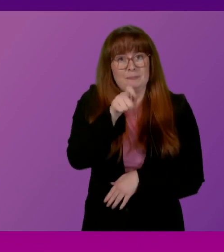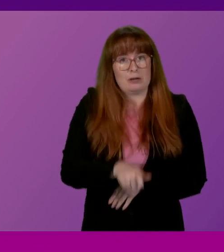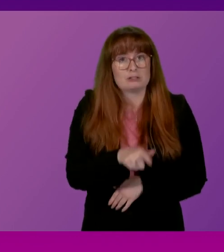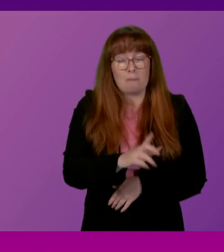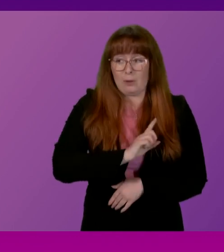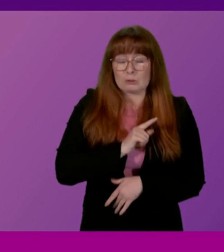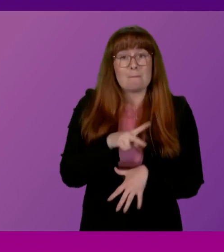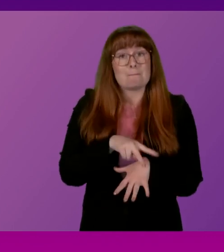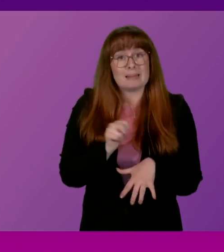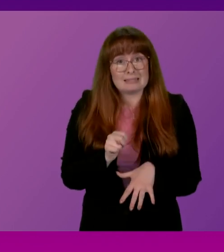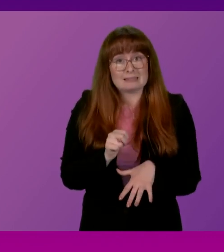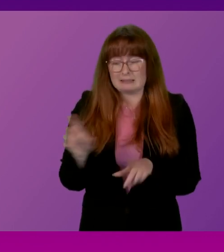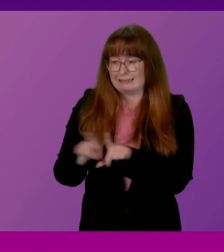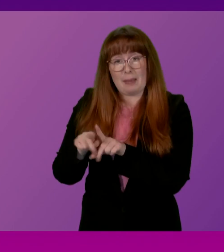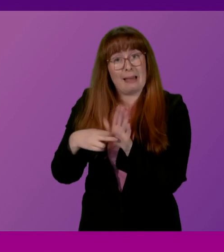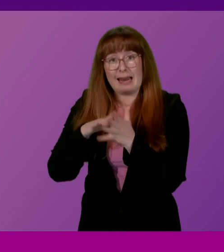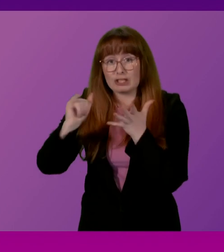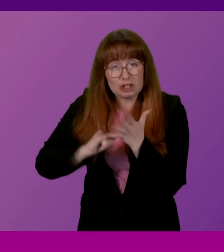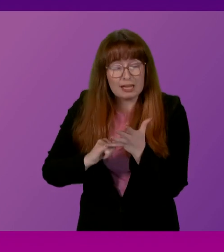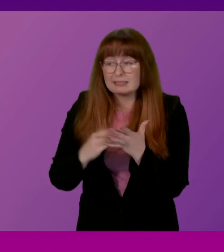As is the case with our national health service and every other Scottish institution, our